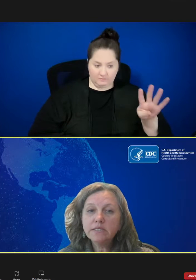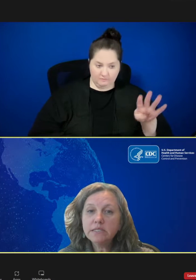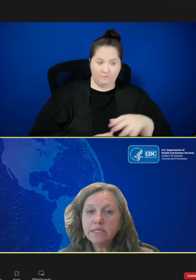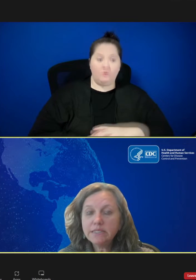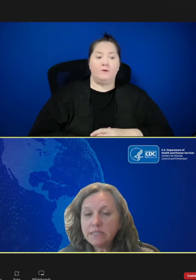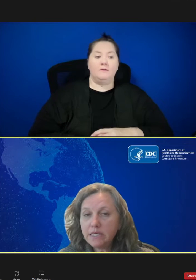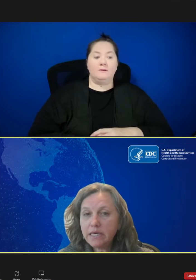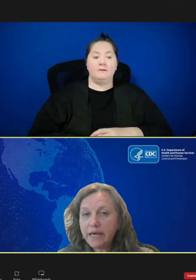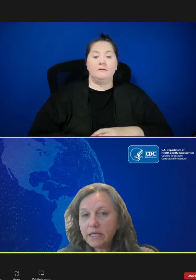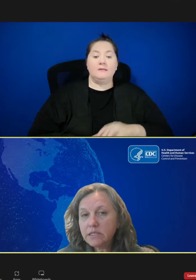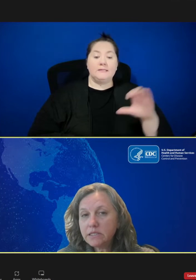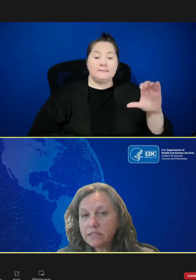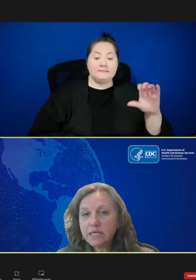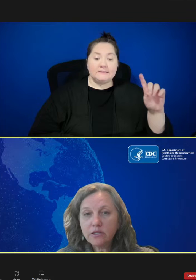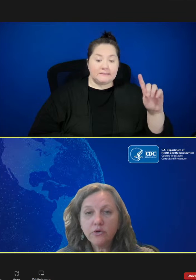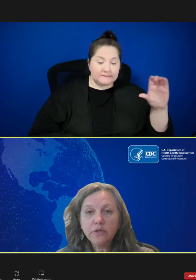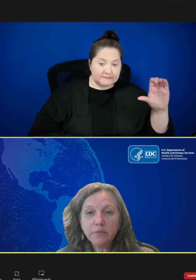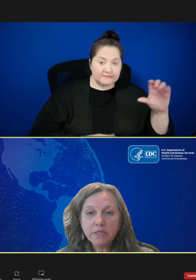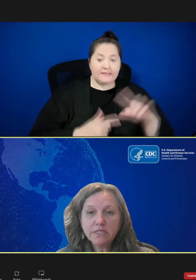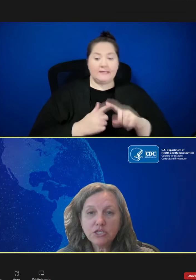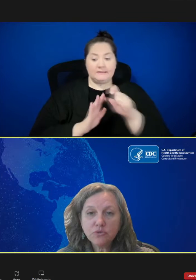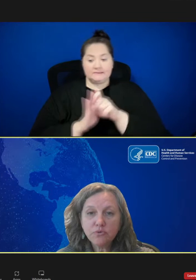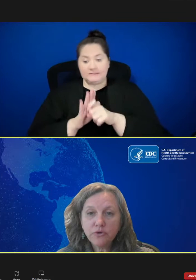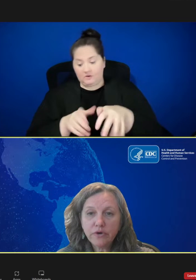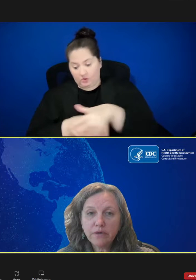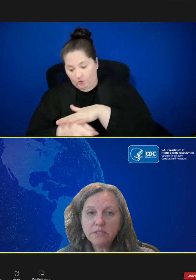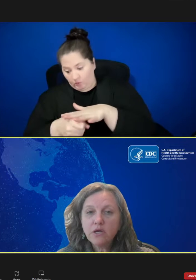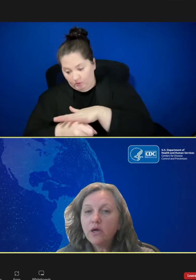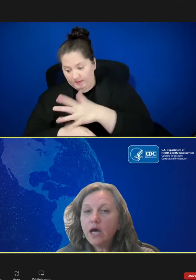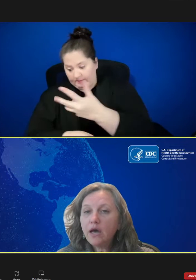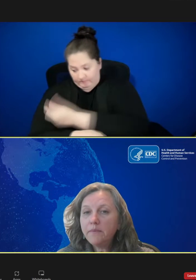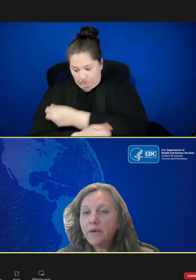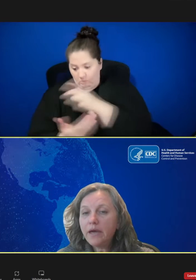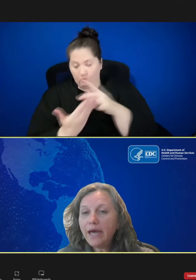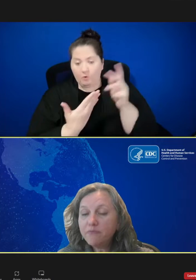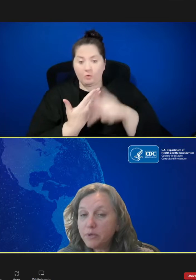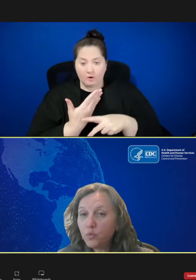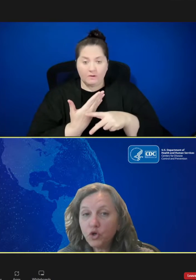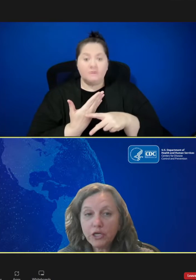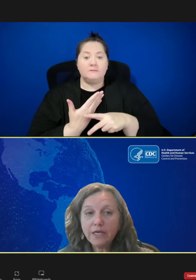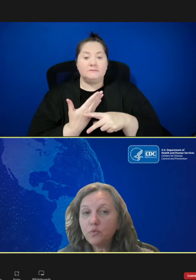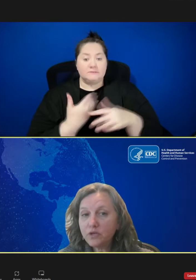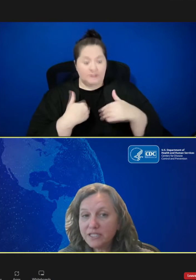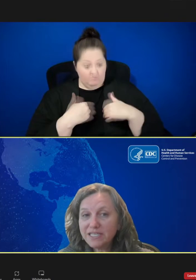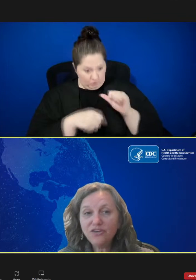CDC and the state and local immunization programs have been working and will continue